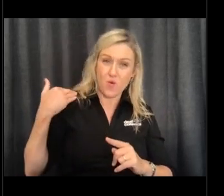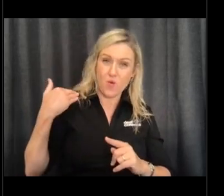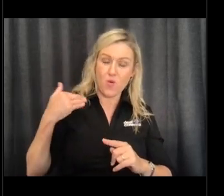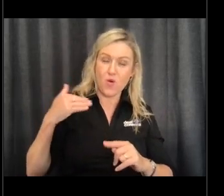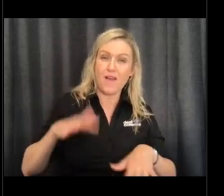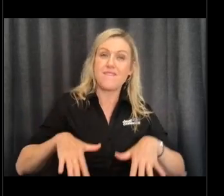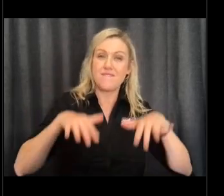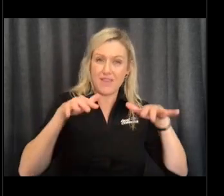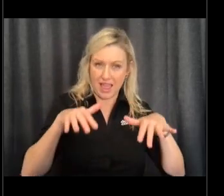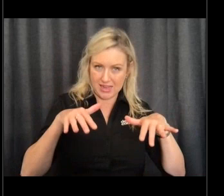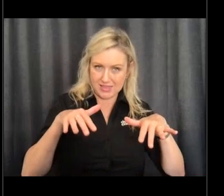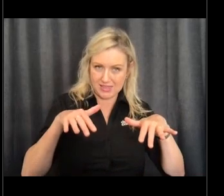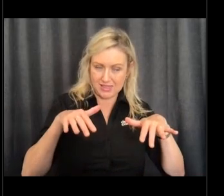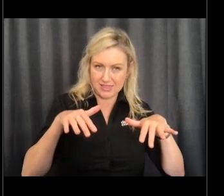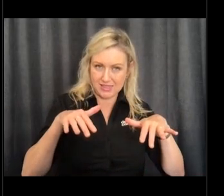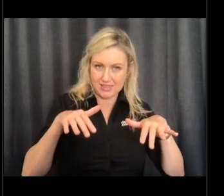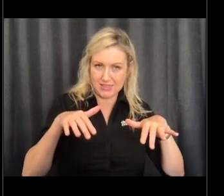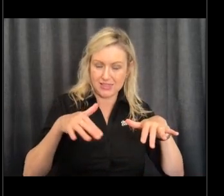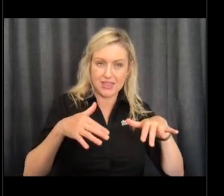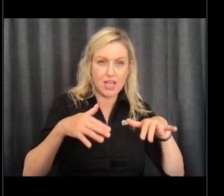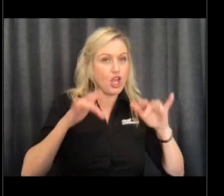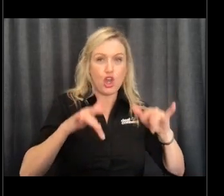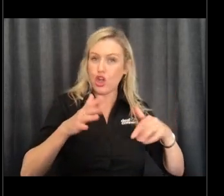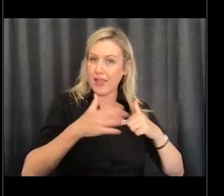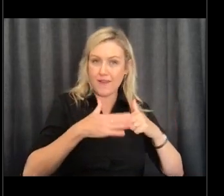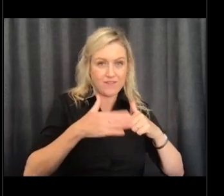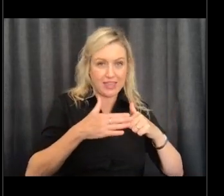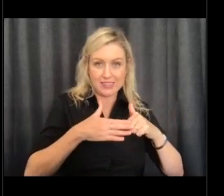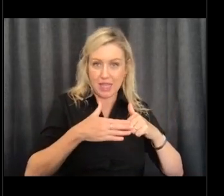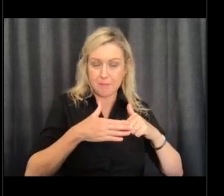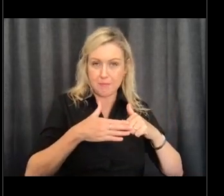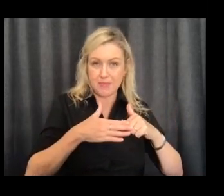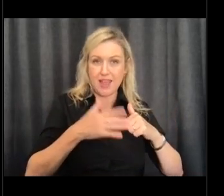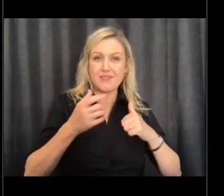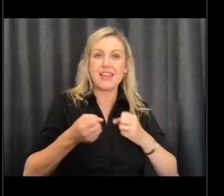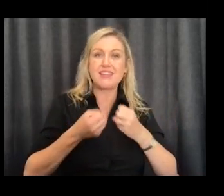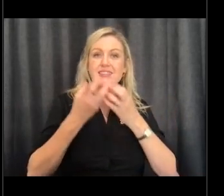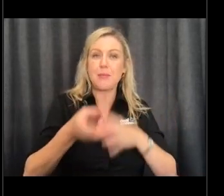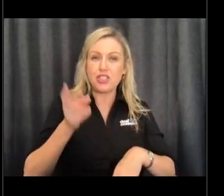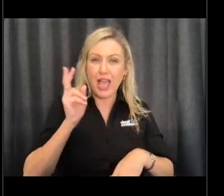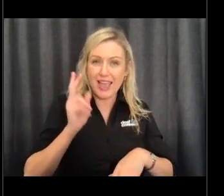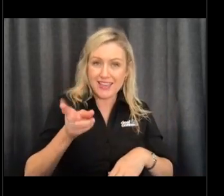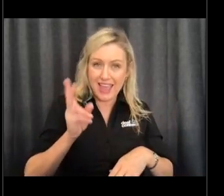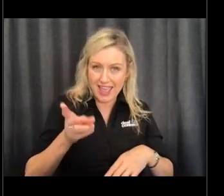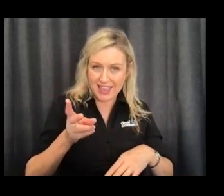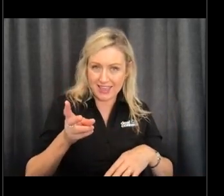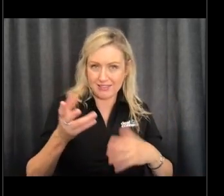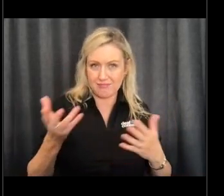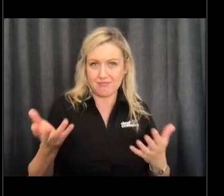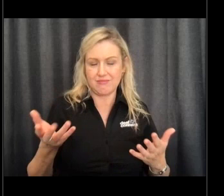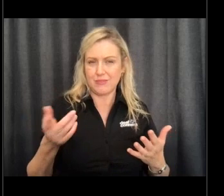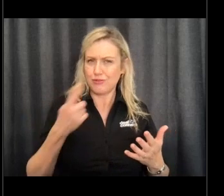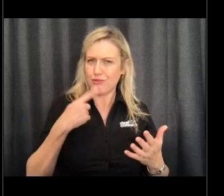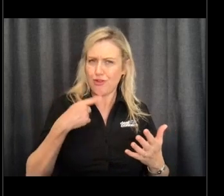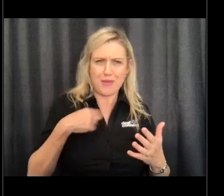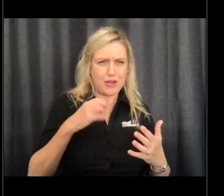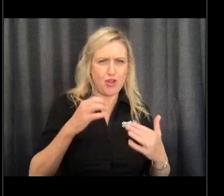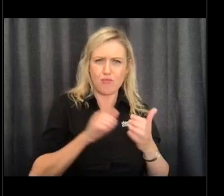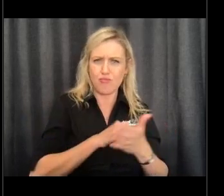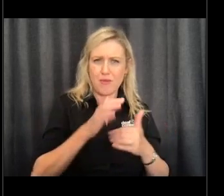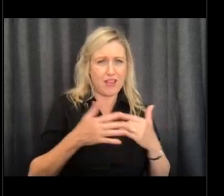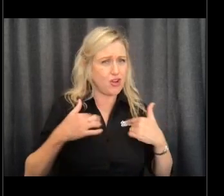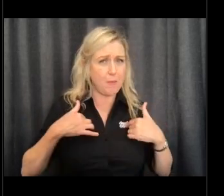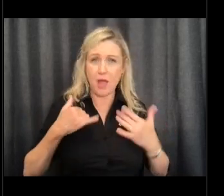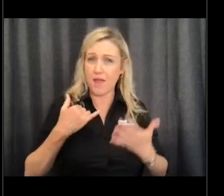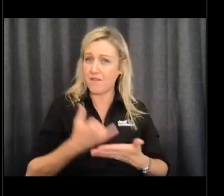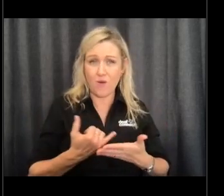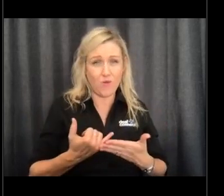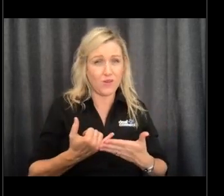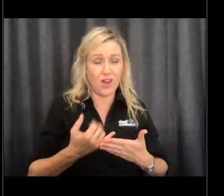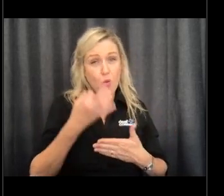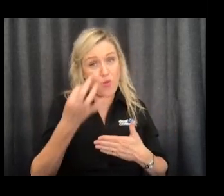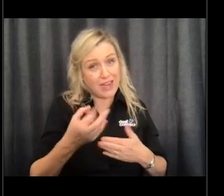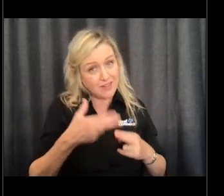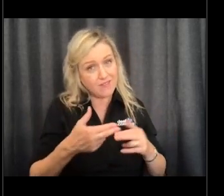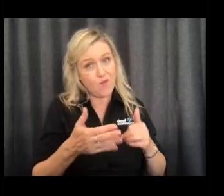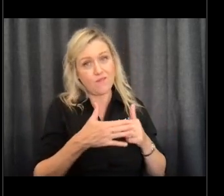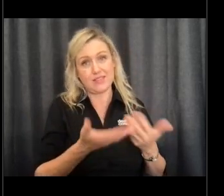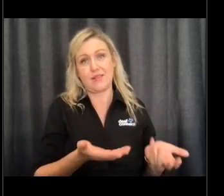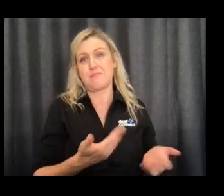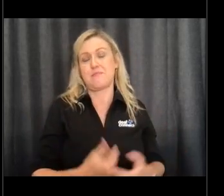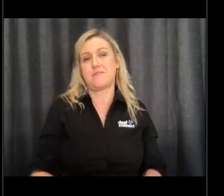I'm still waiting to see if it's in fact true but that's a potential example of maintenance